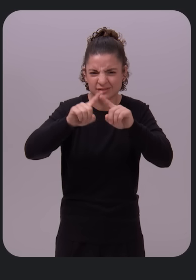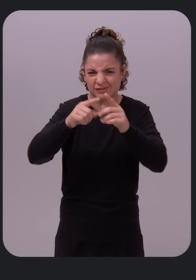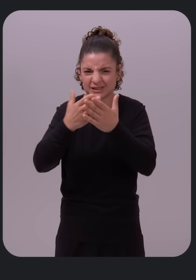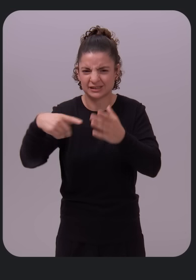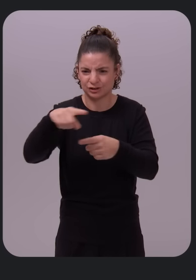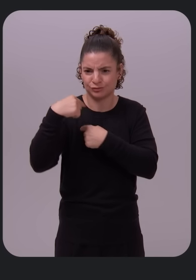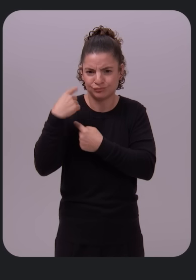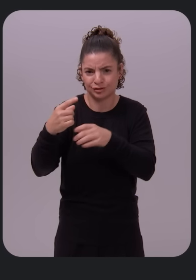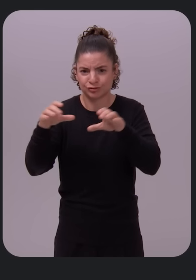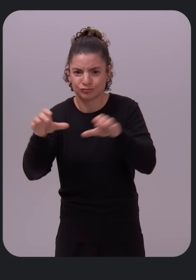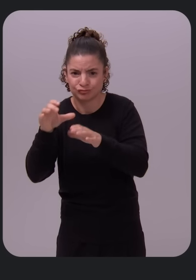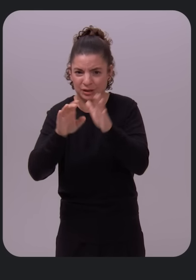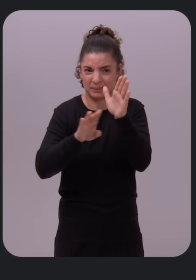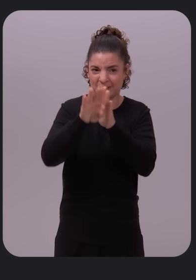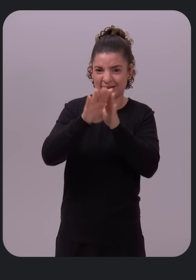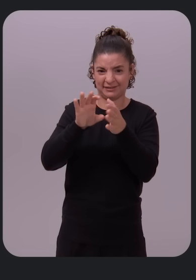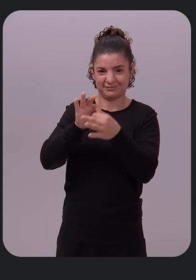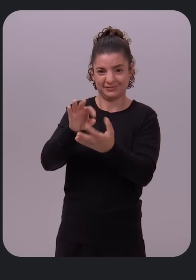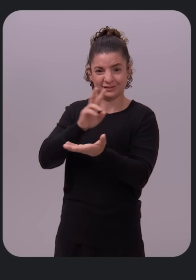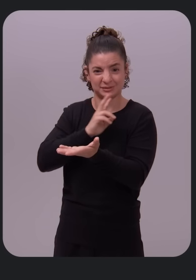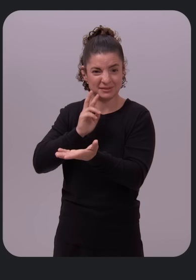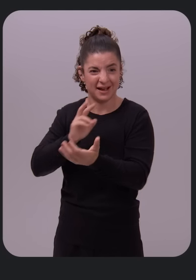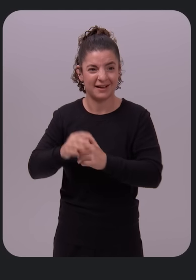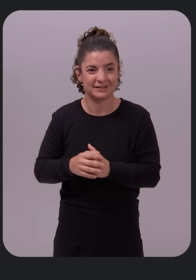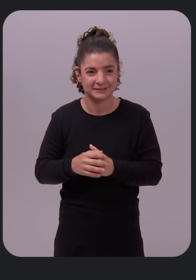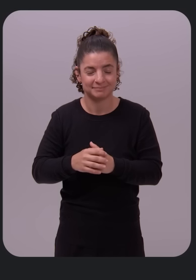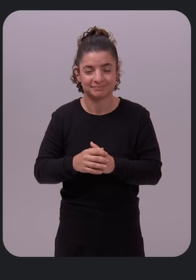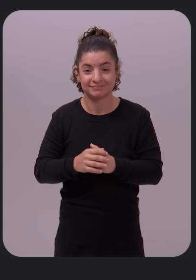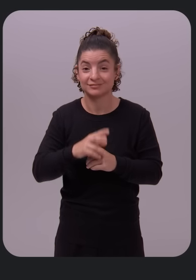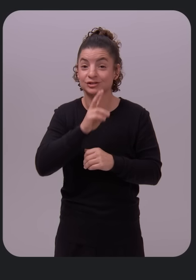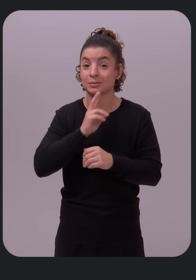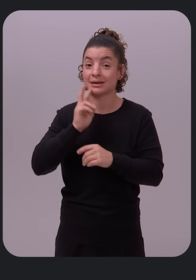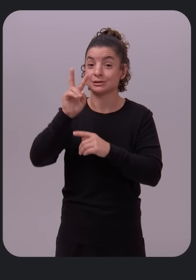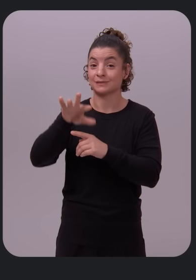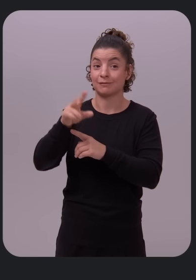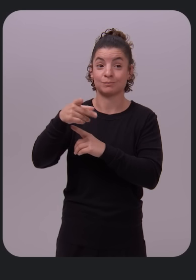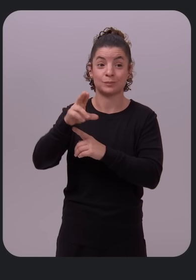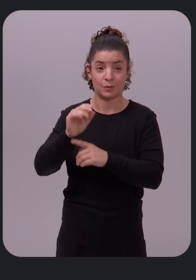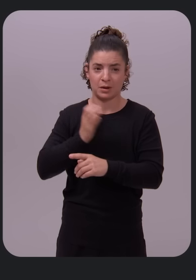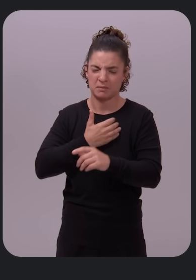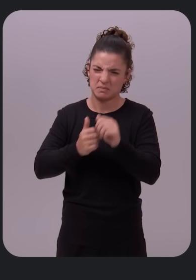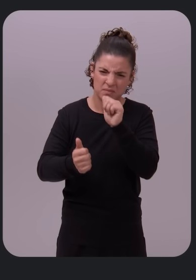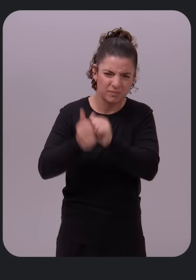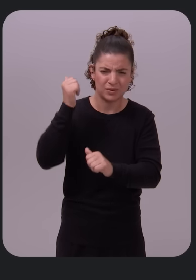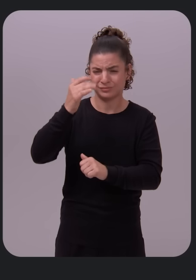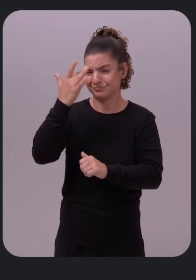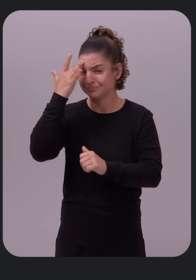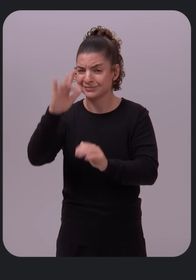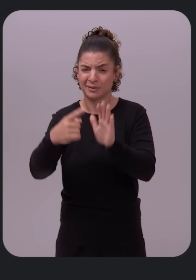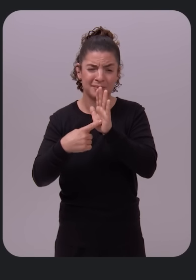been doing and building with it. Gemini 2.5 Pro is our most intelligent model ever,